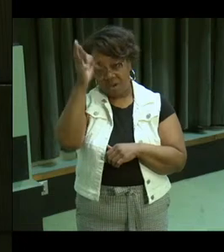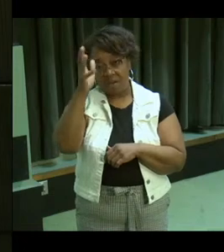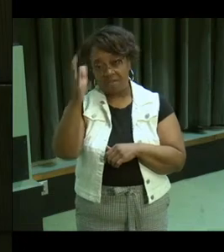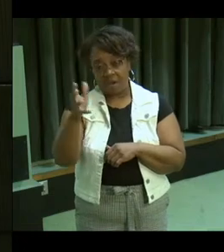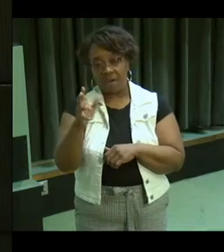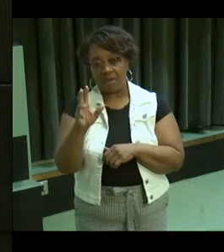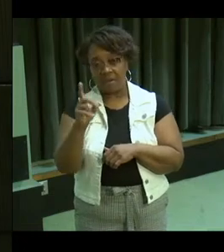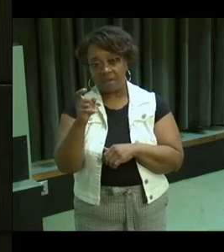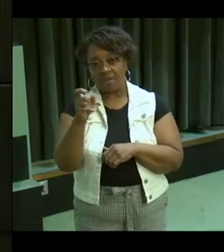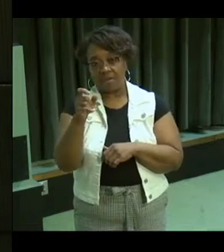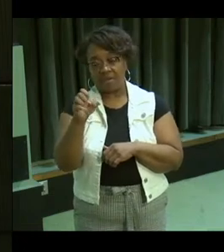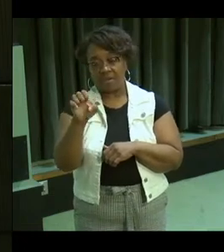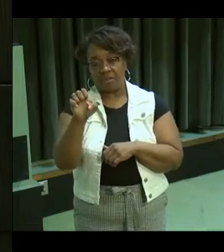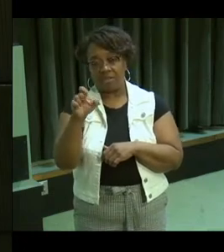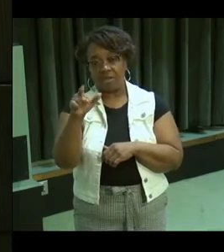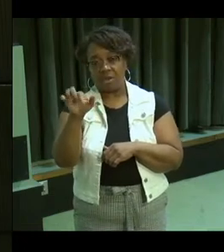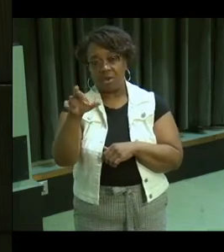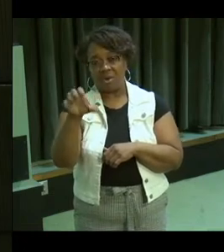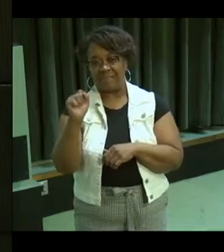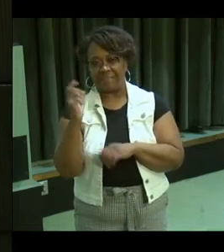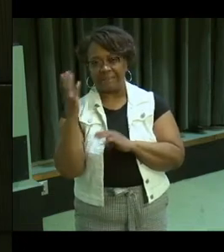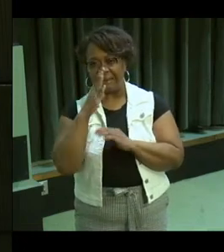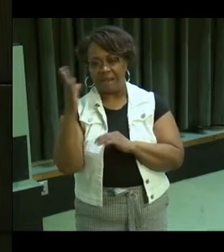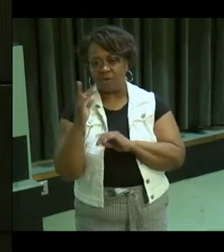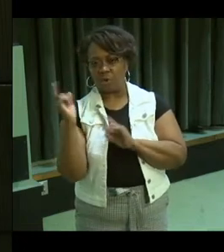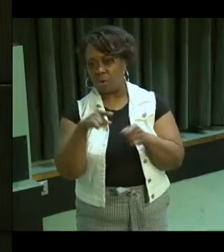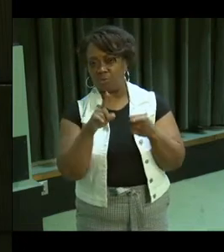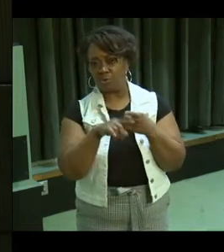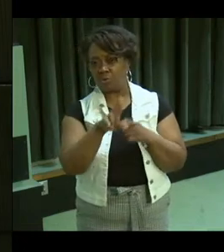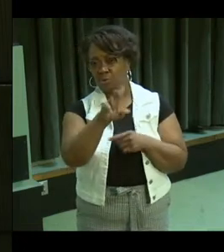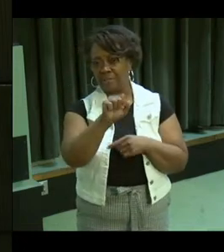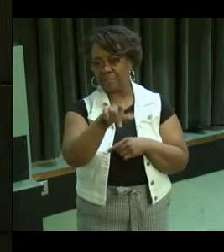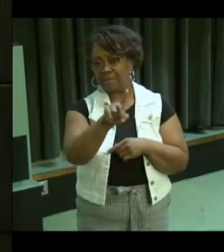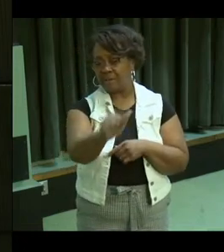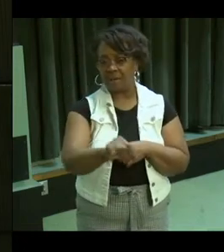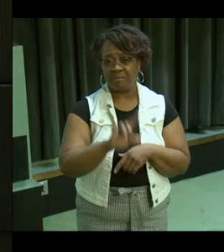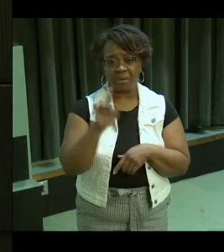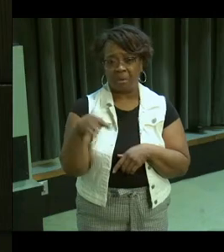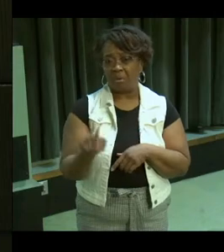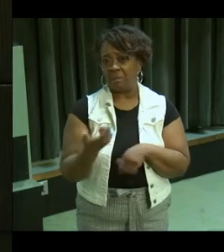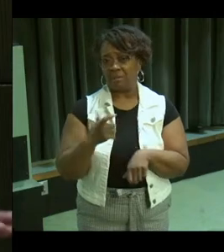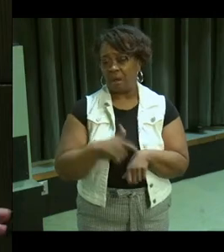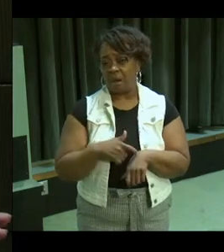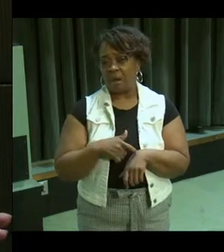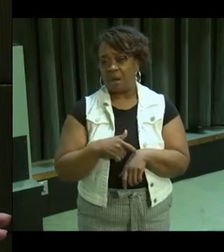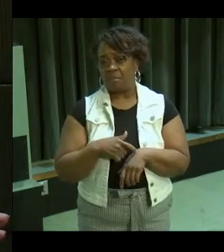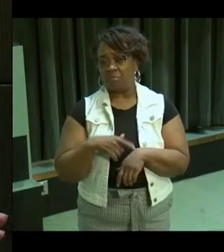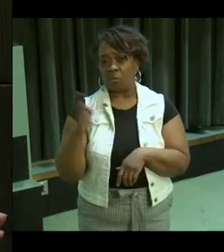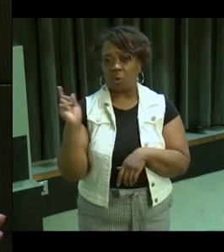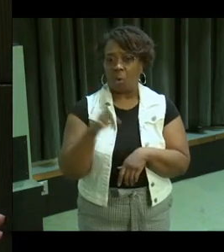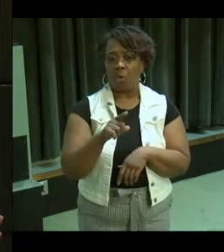Huerta, never went to the USDA.